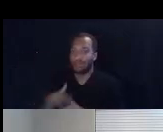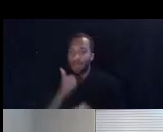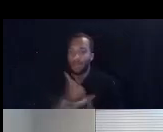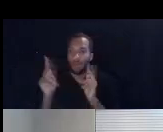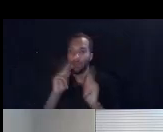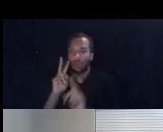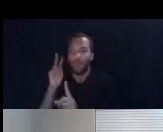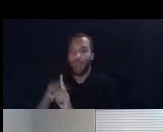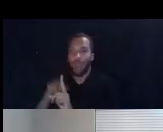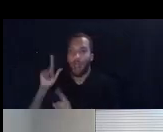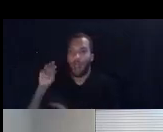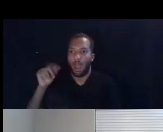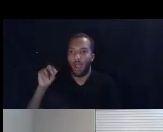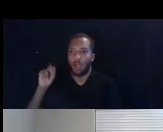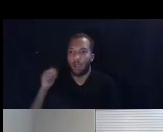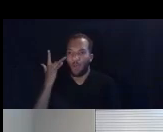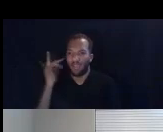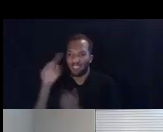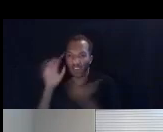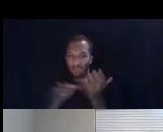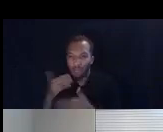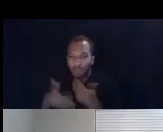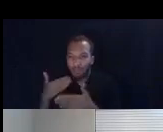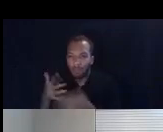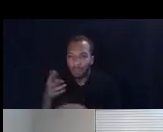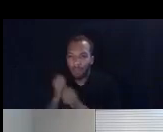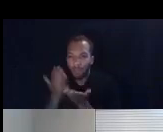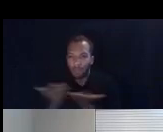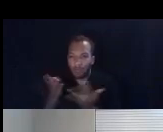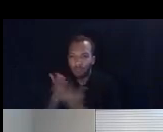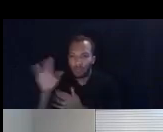I feel like much of my work is to voice concerns